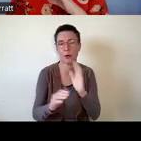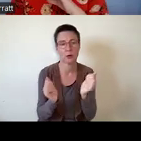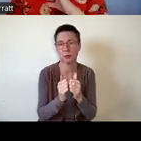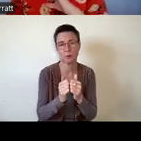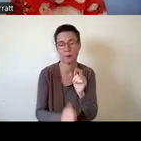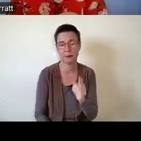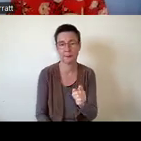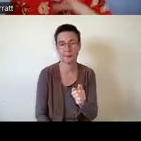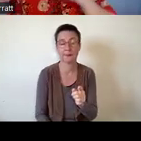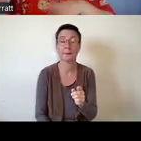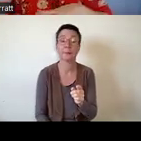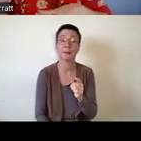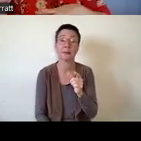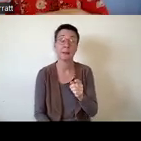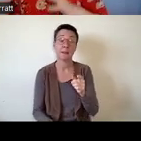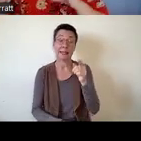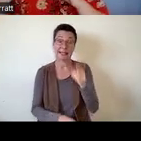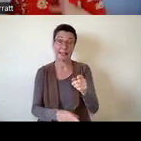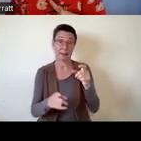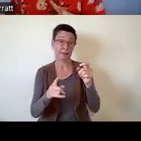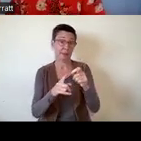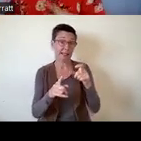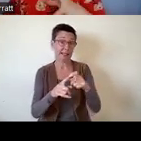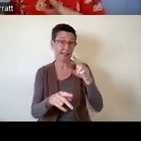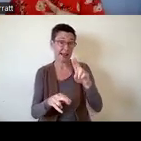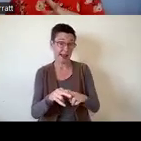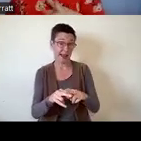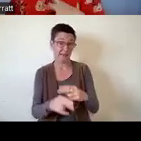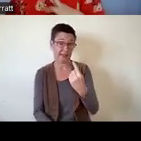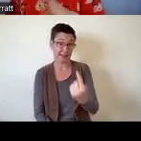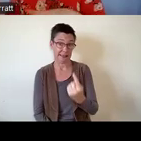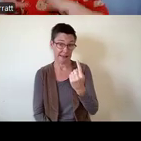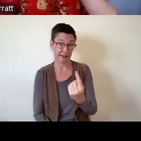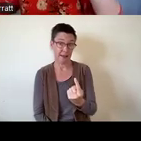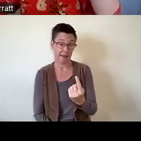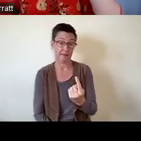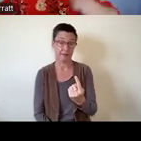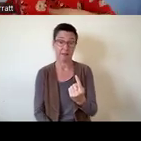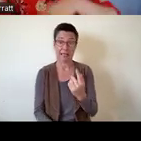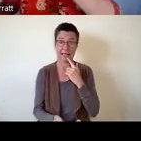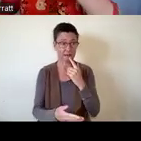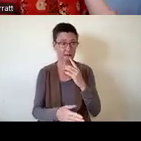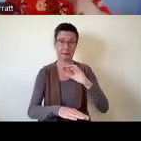Now, if the PDF that the carousel has been based on is set up nicely